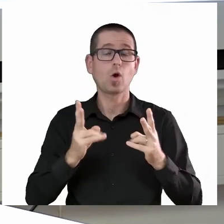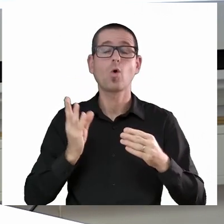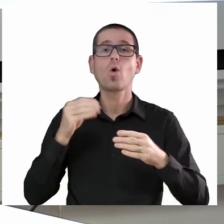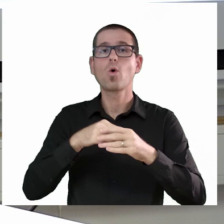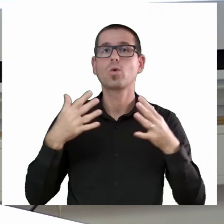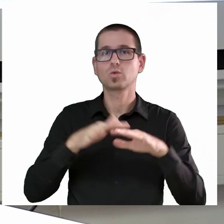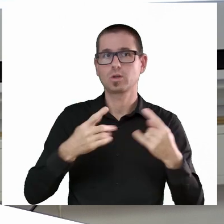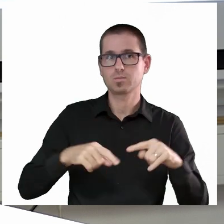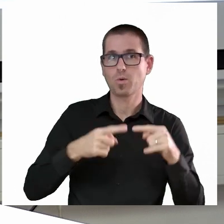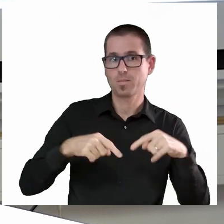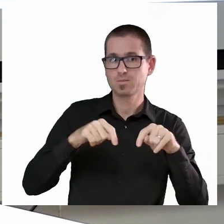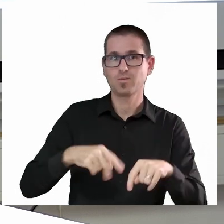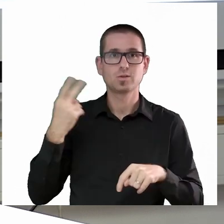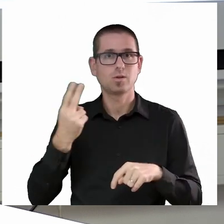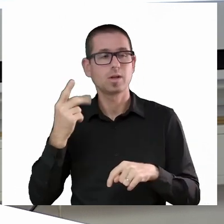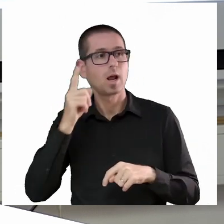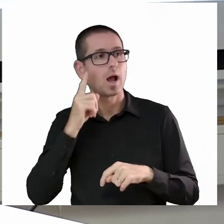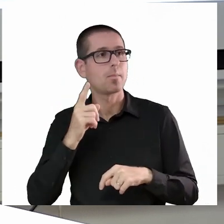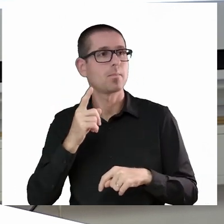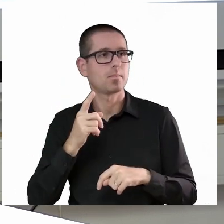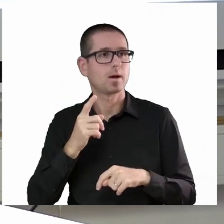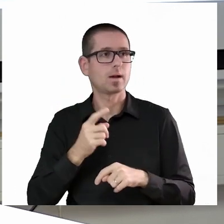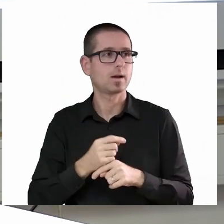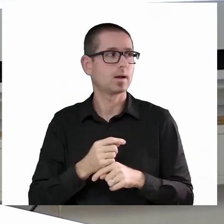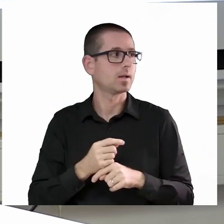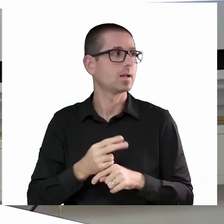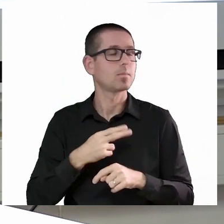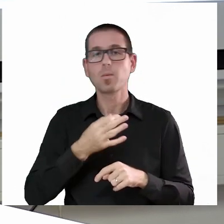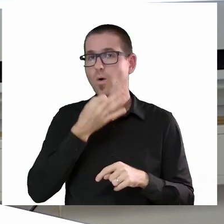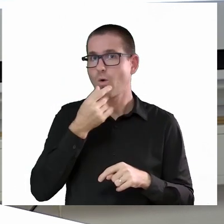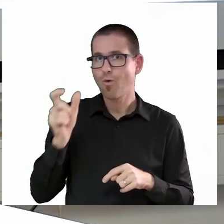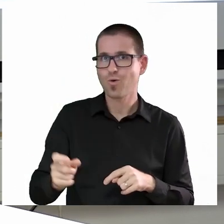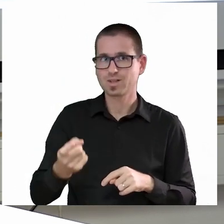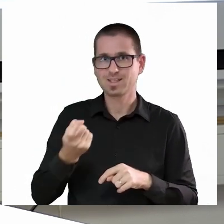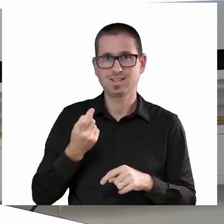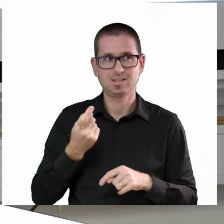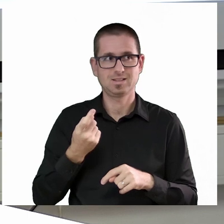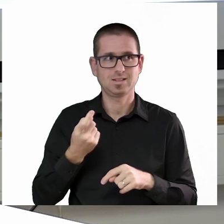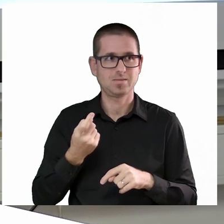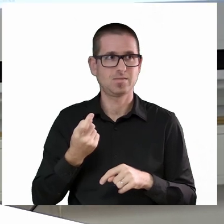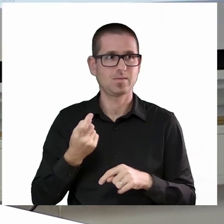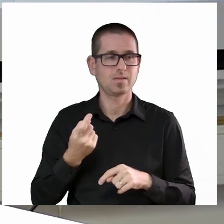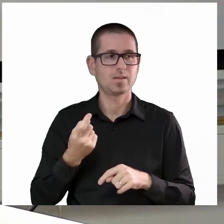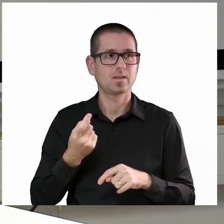here in Slovenia, but then we are hosting a speaker from Orel University